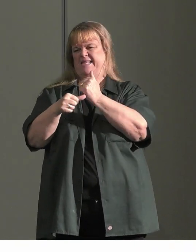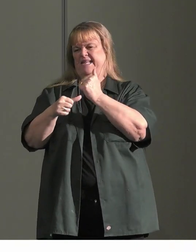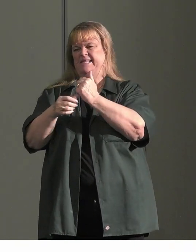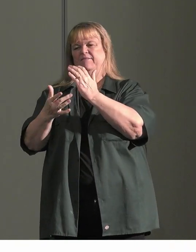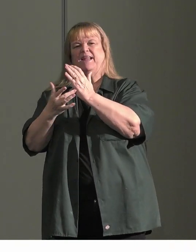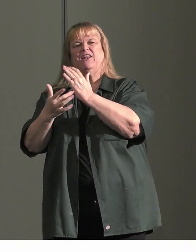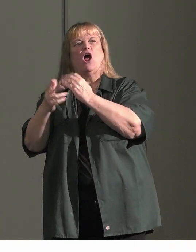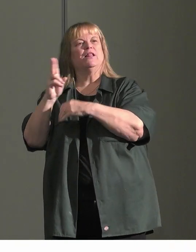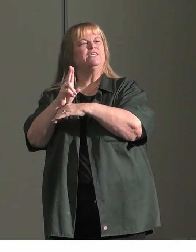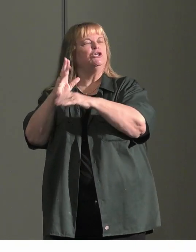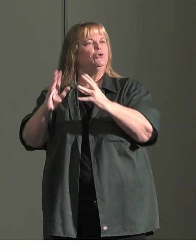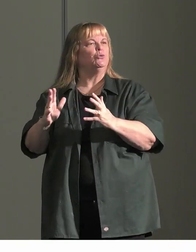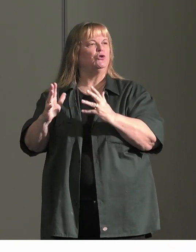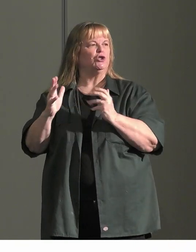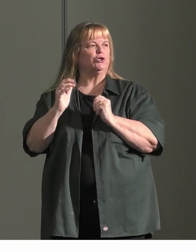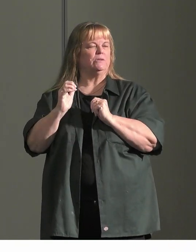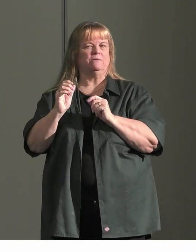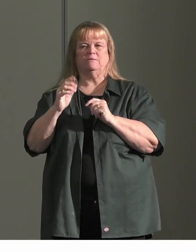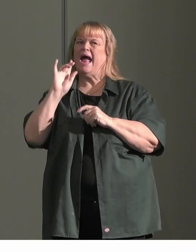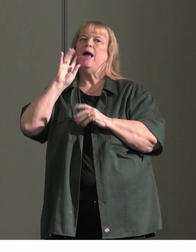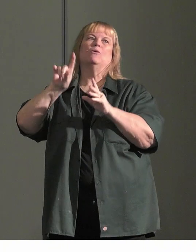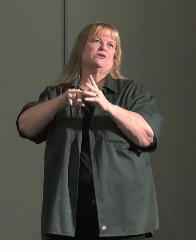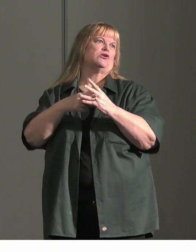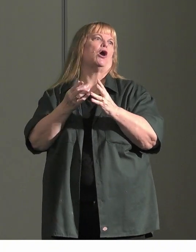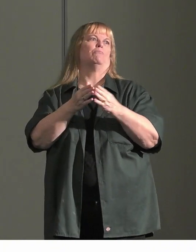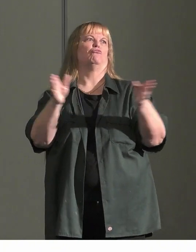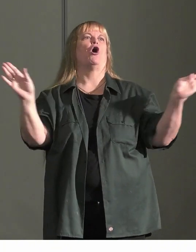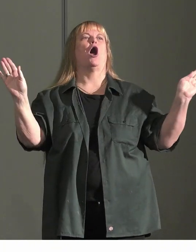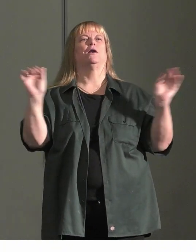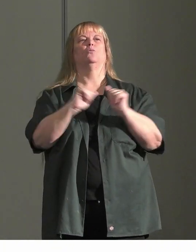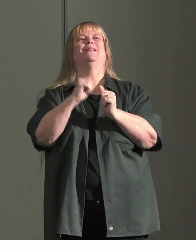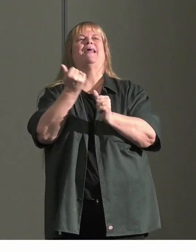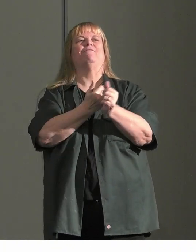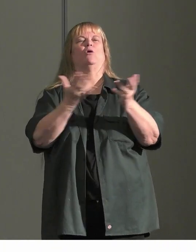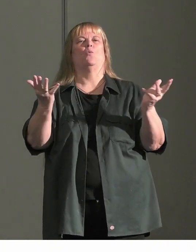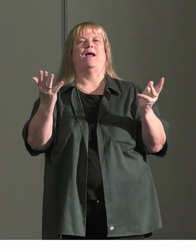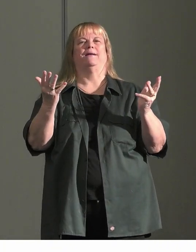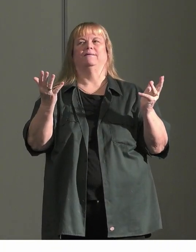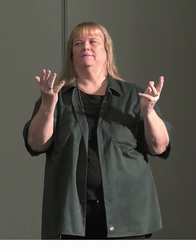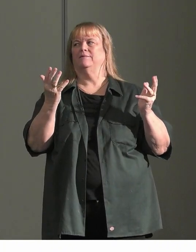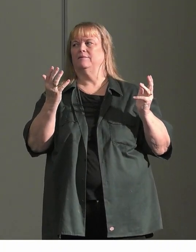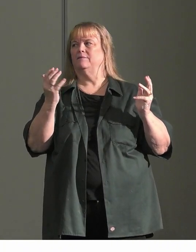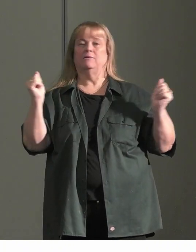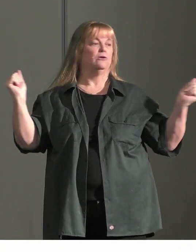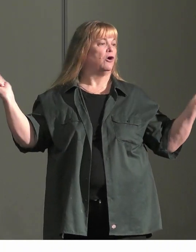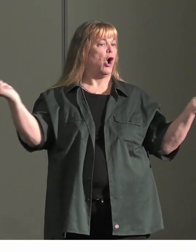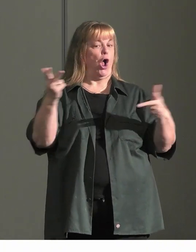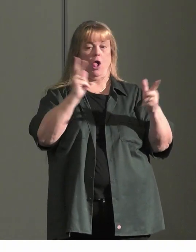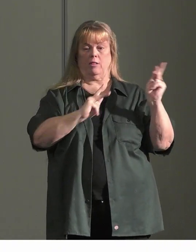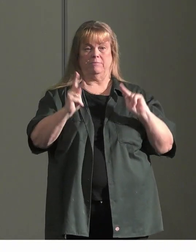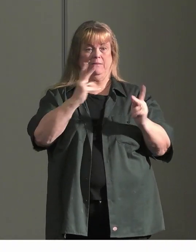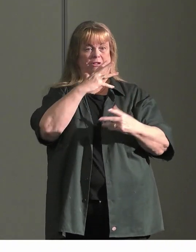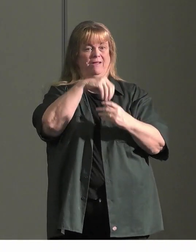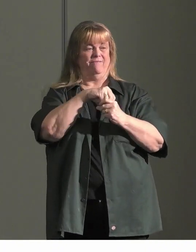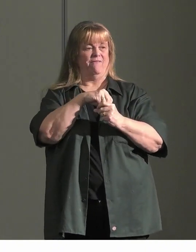users, I will start broad with everyone. And in the sense of our participants were Canada